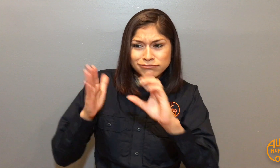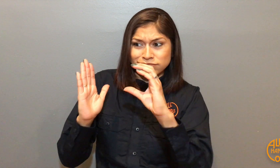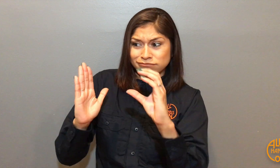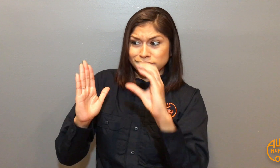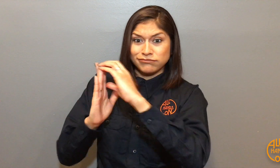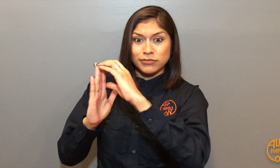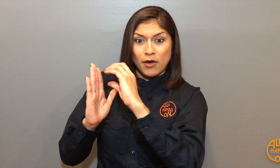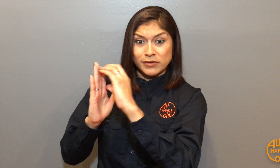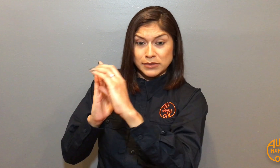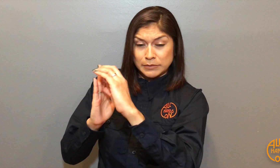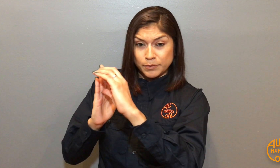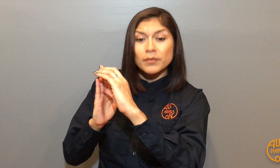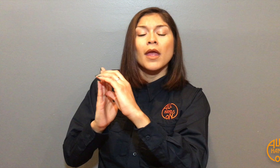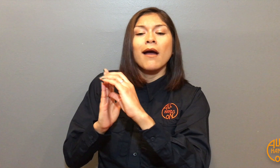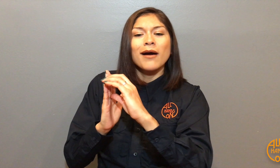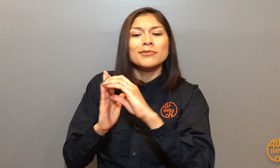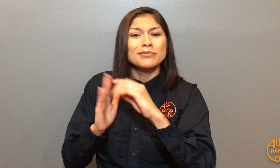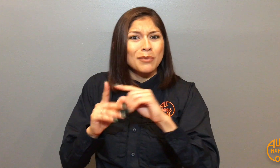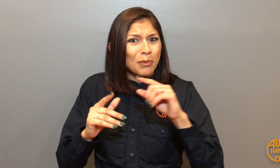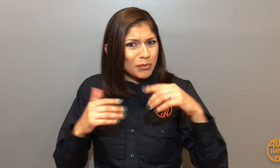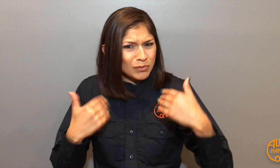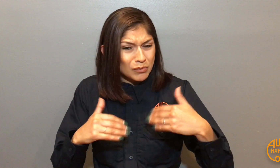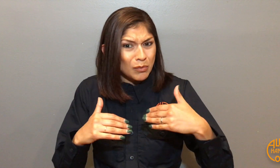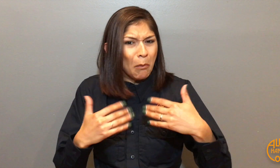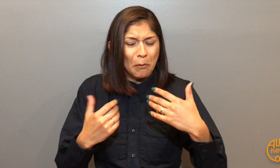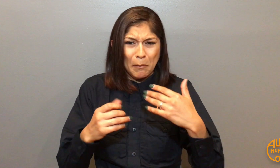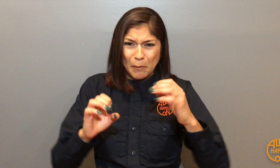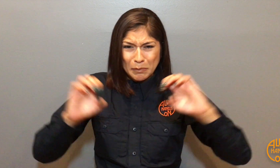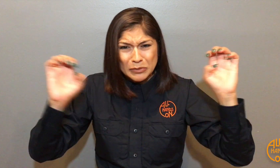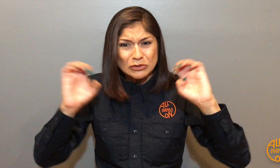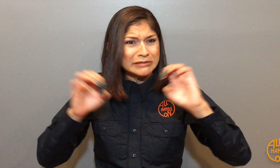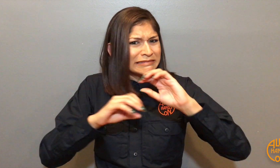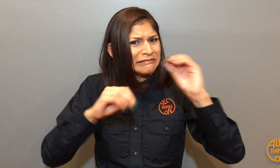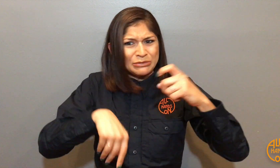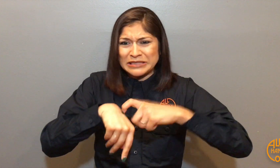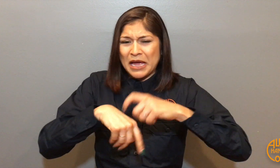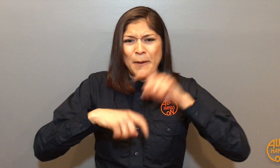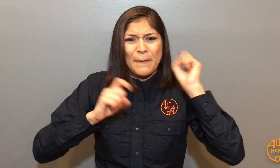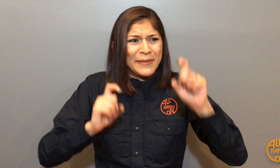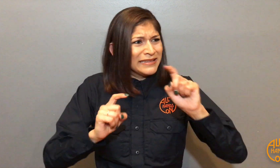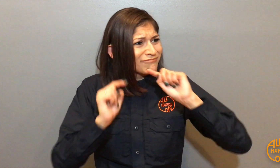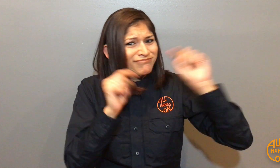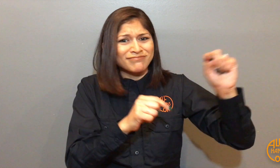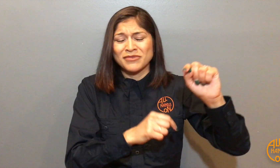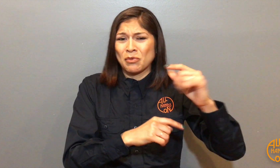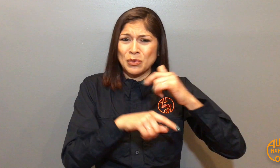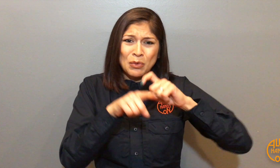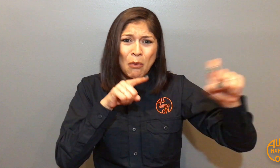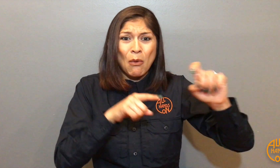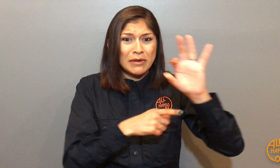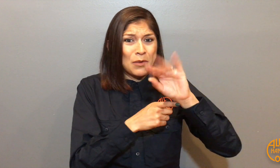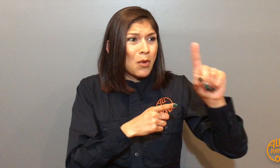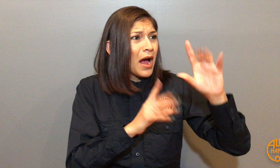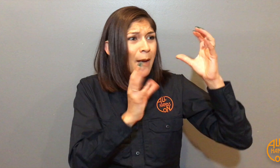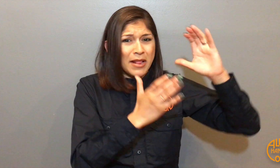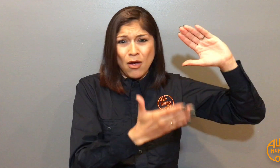so this particular section of the form is for true emergencies where you would need to call 911 immediately